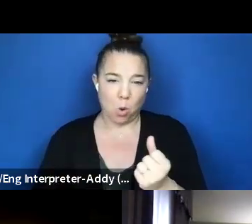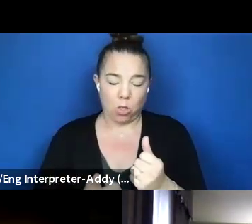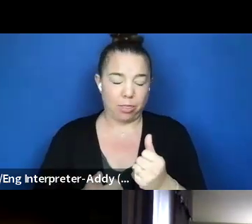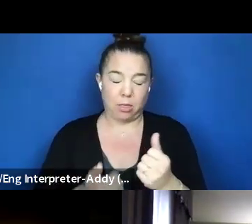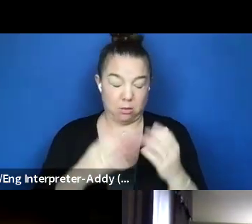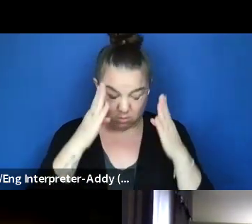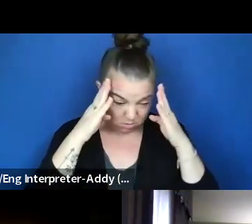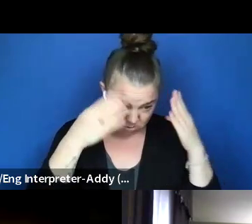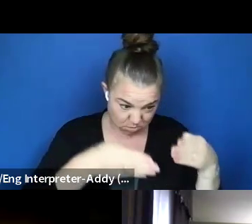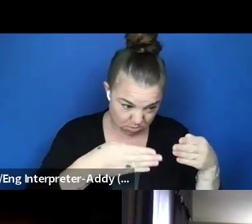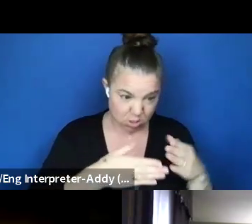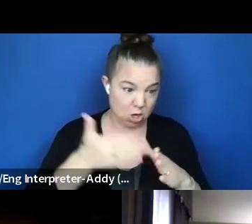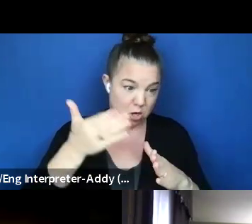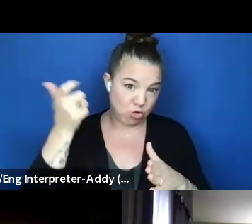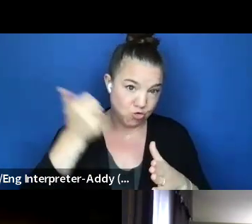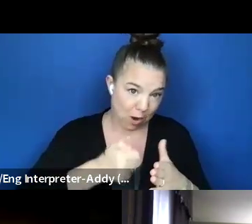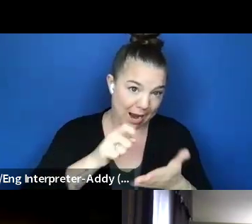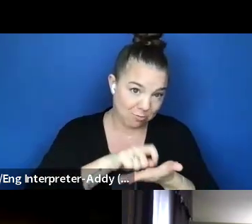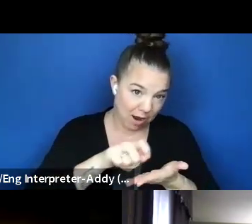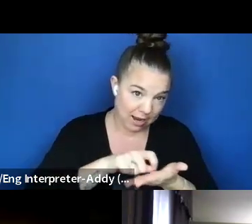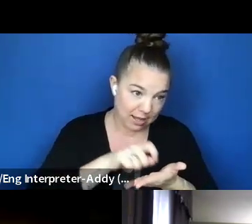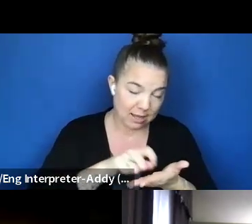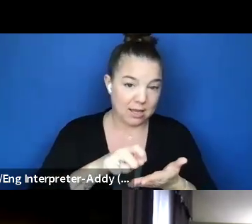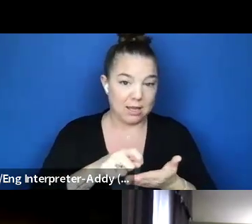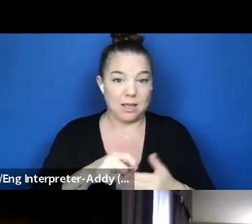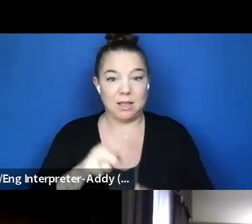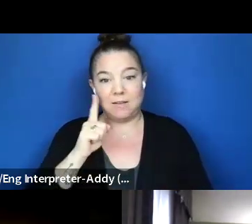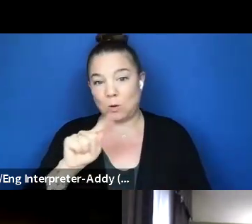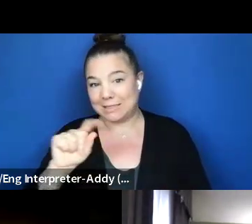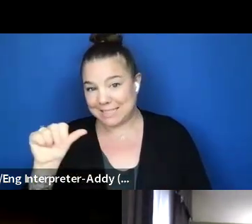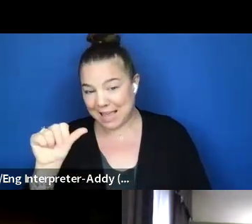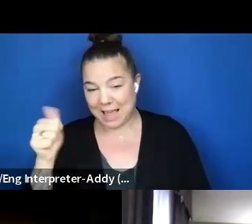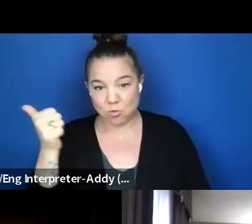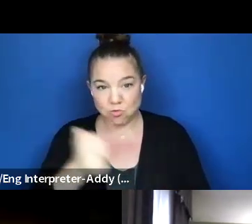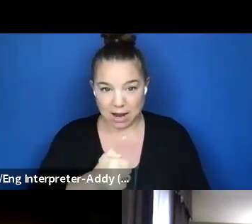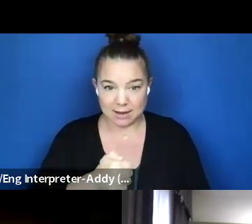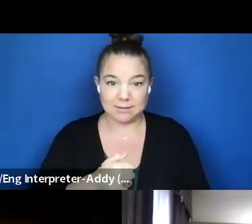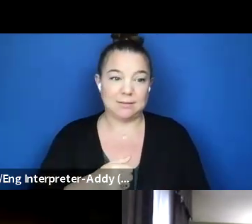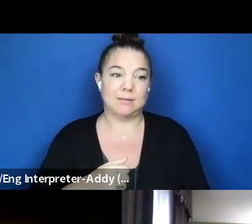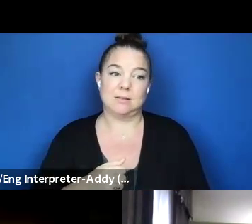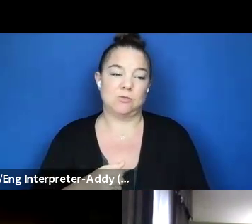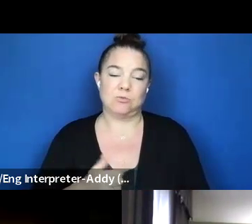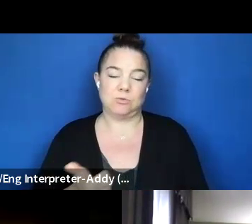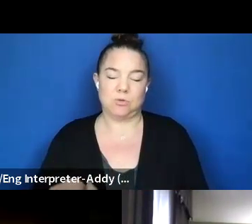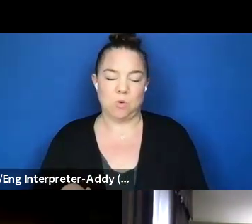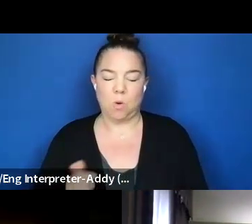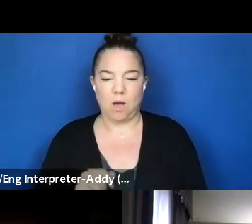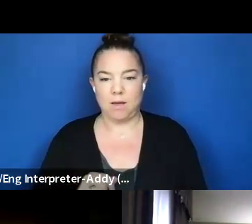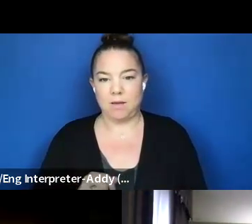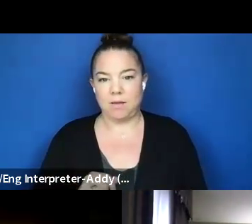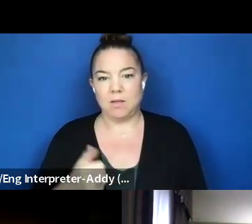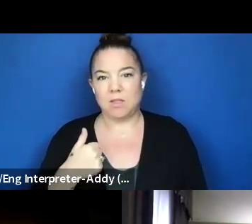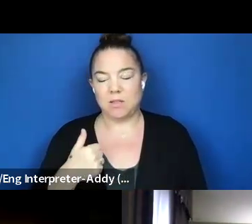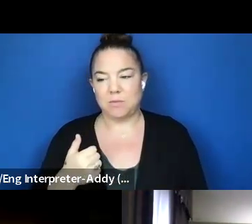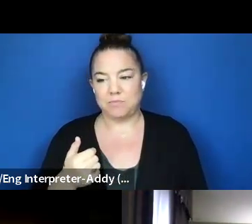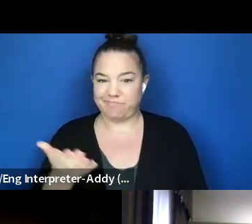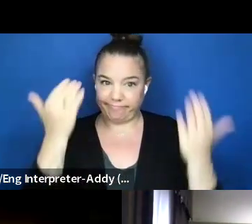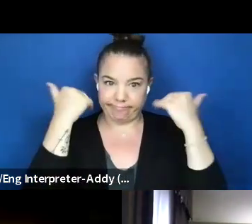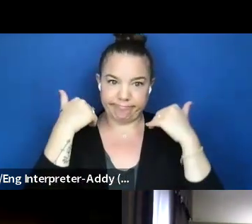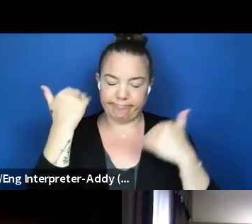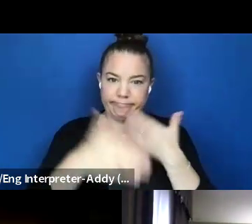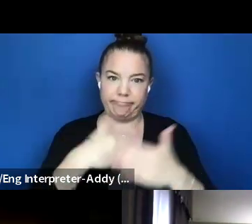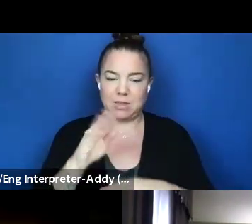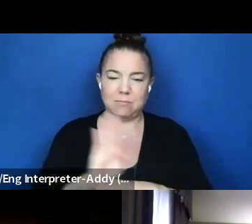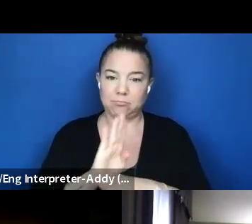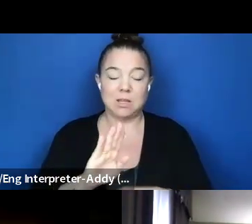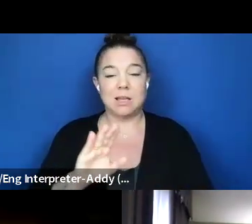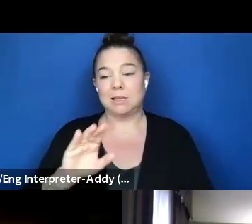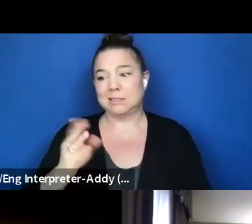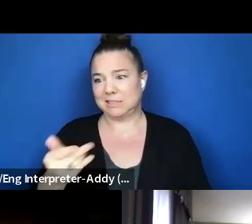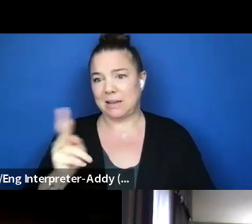Elissa w/ APRIL: some grant writing for for the Tnt. A grant. But yeah, no, we a we had several nickel folks at the April Conference, and vice versa.